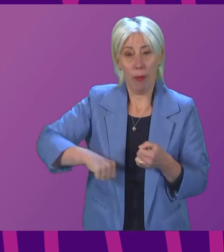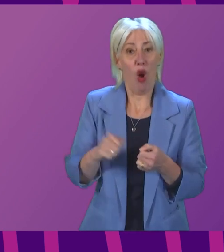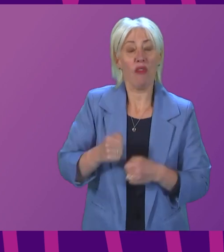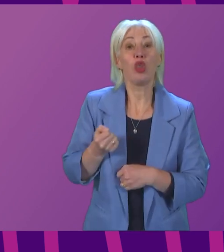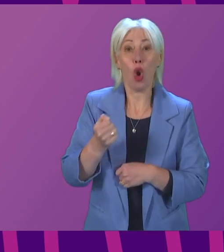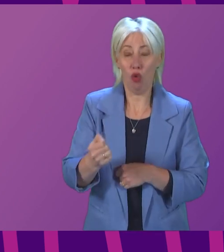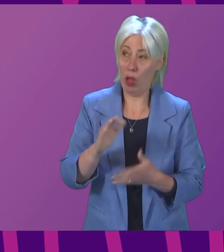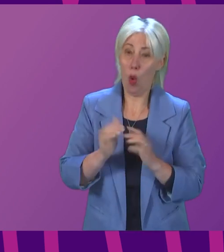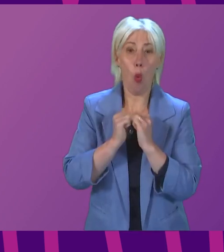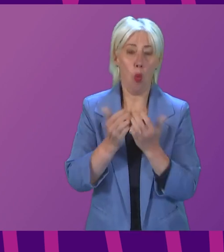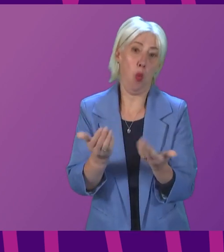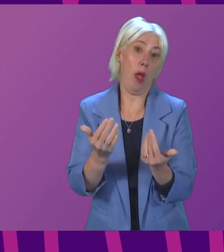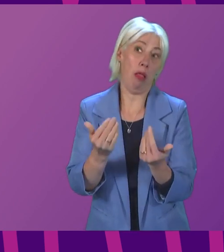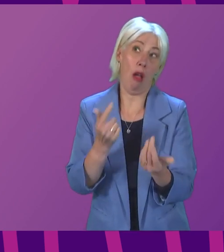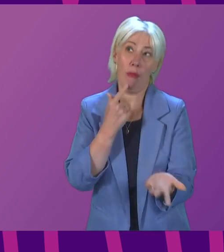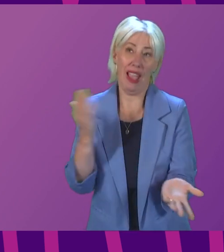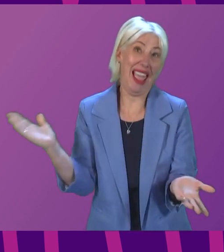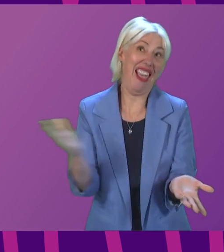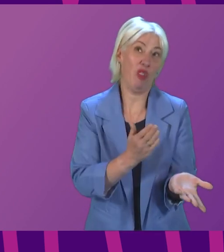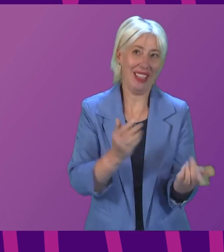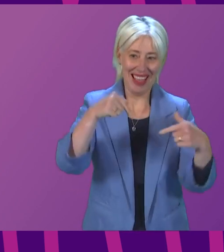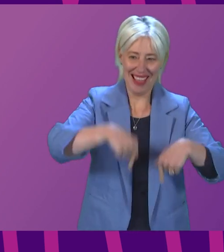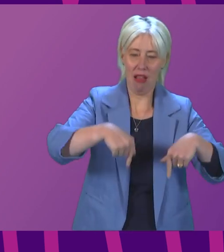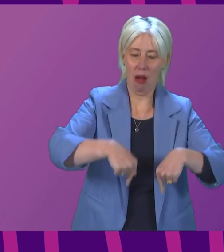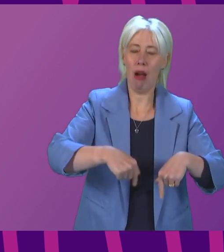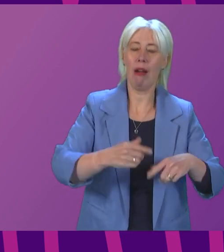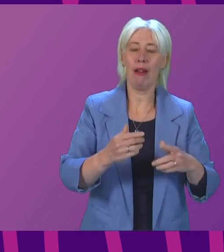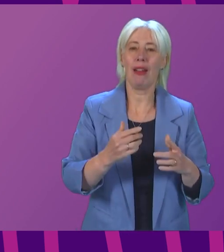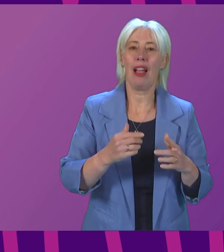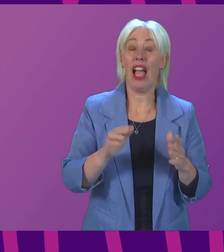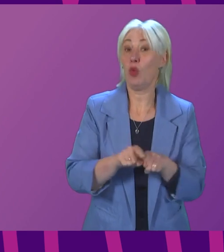both to all reasonable members in this place and to the public at large.